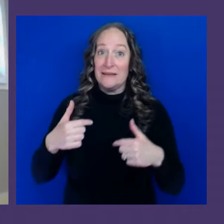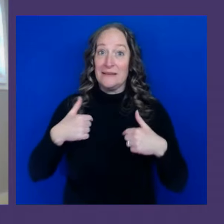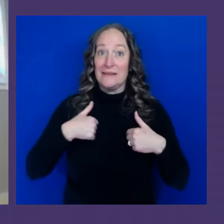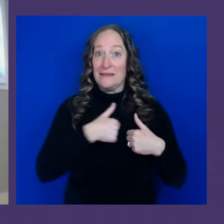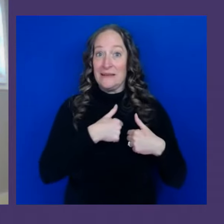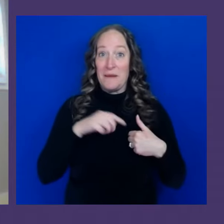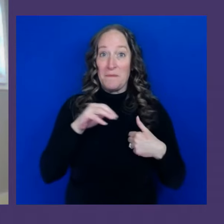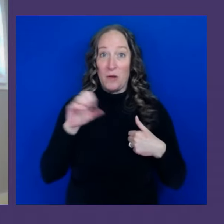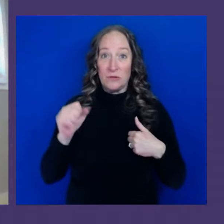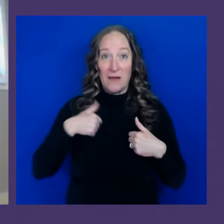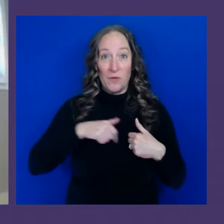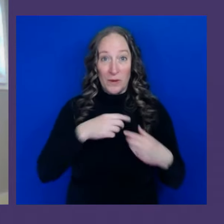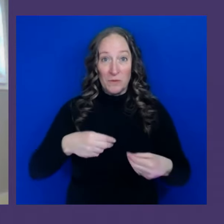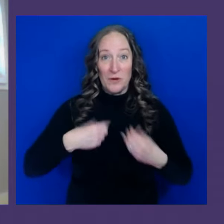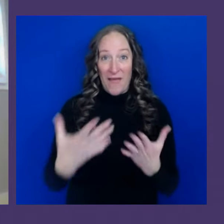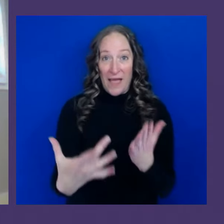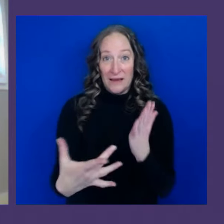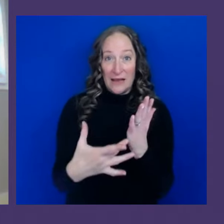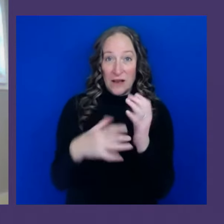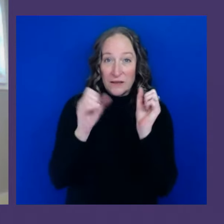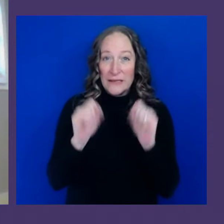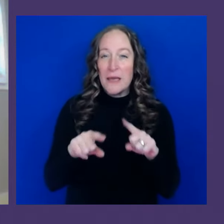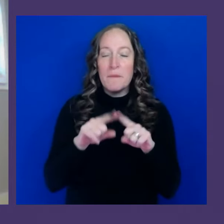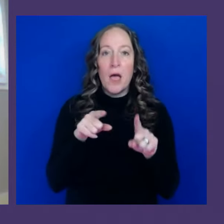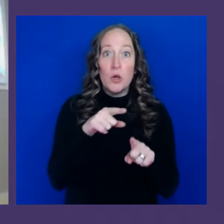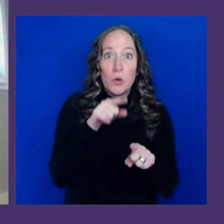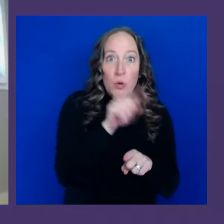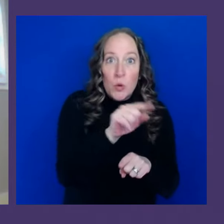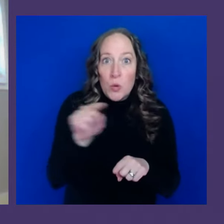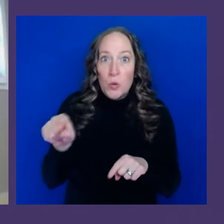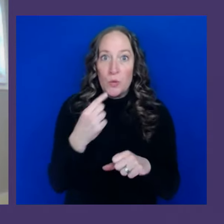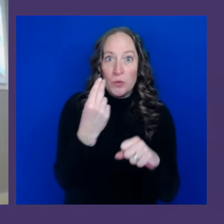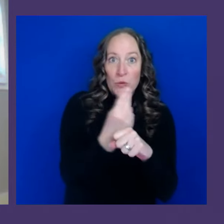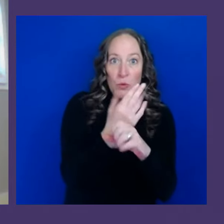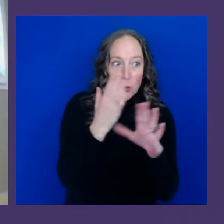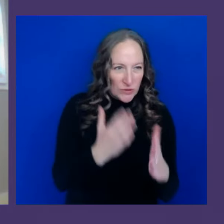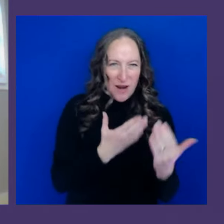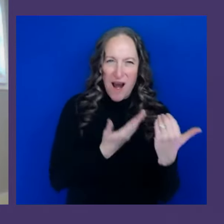but you, the user, can take it to the next level.